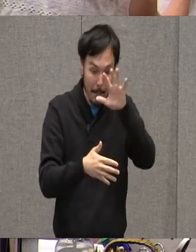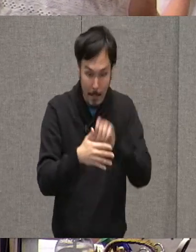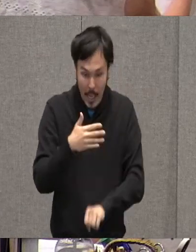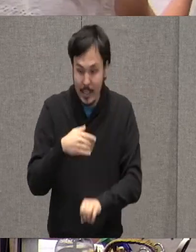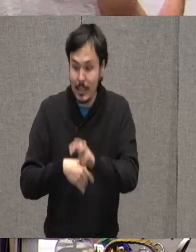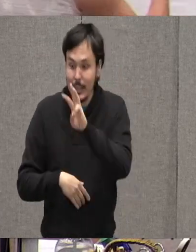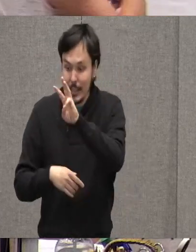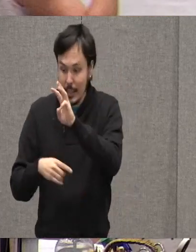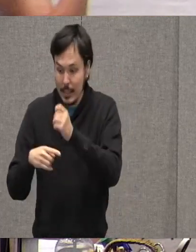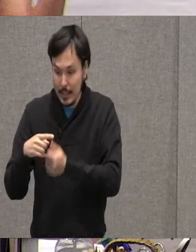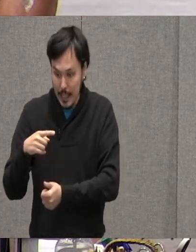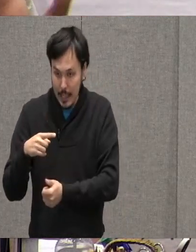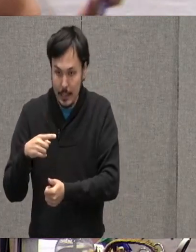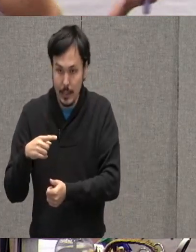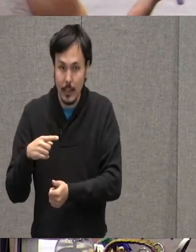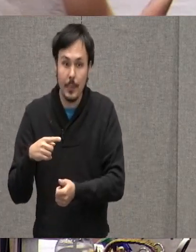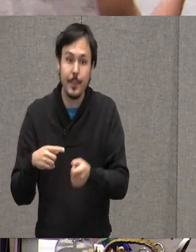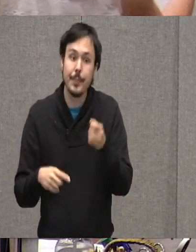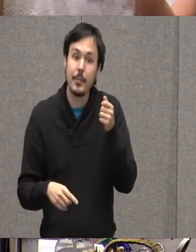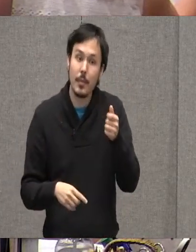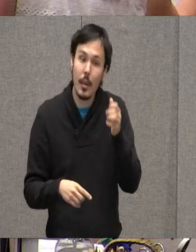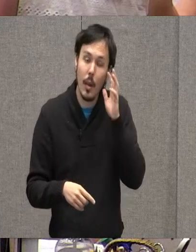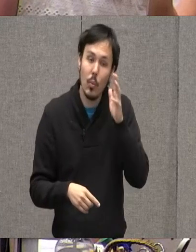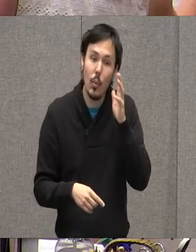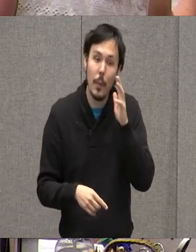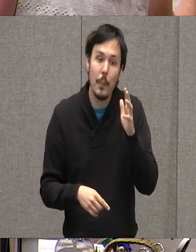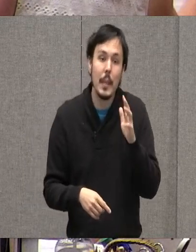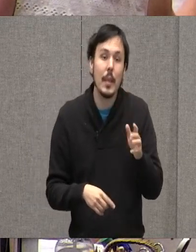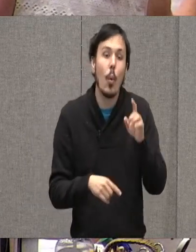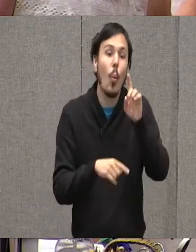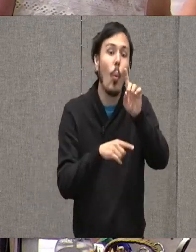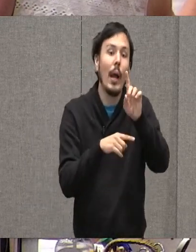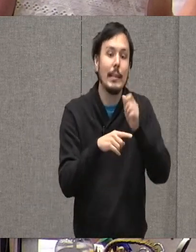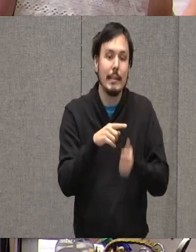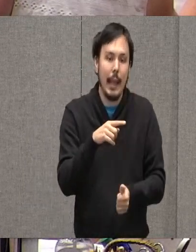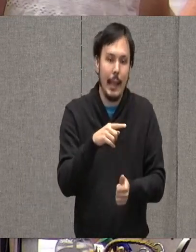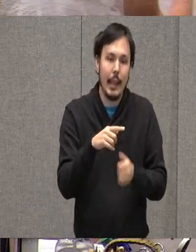and that will give me 1/10 'cause now we can subtract the numerators